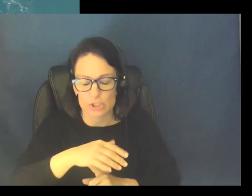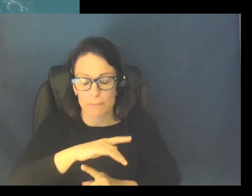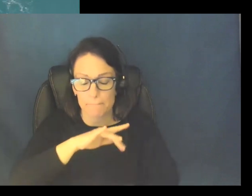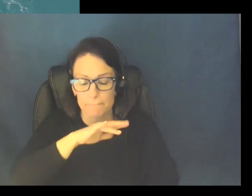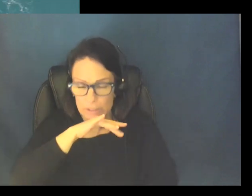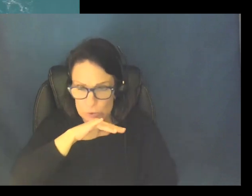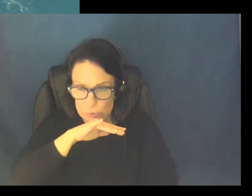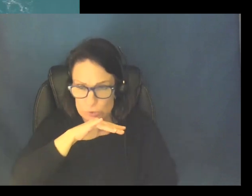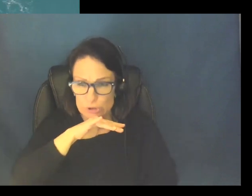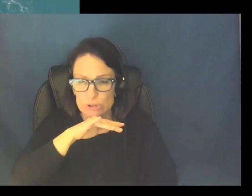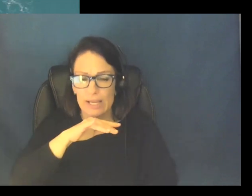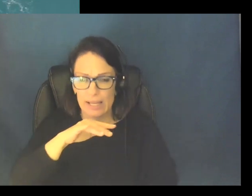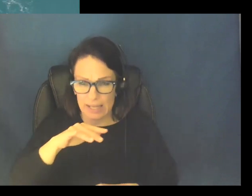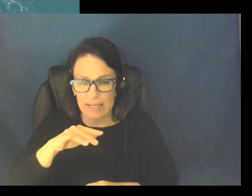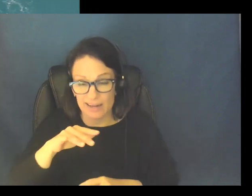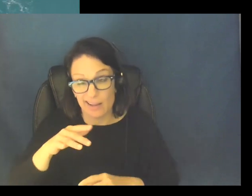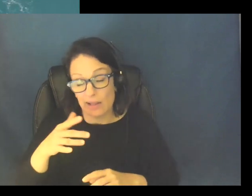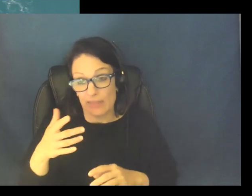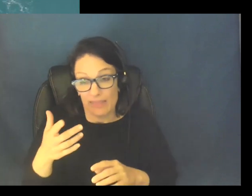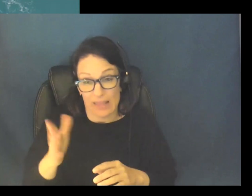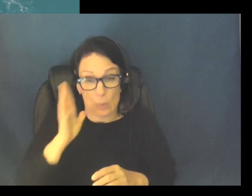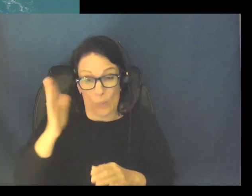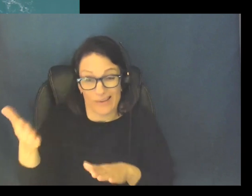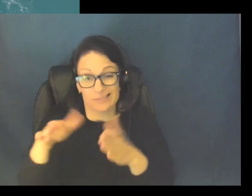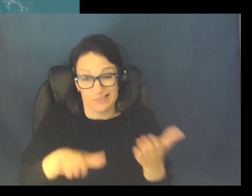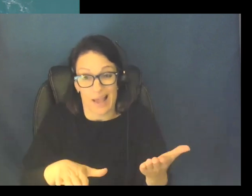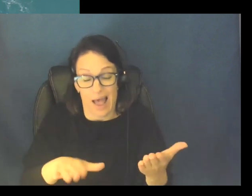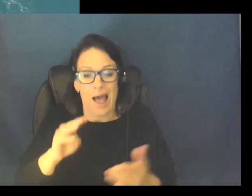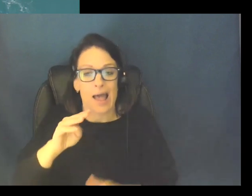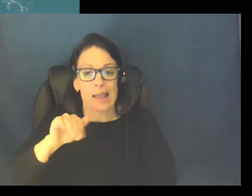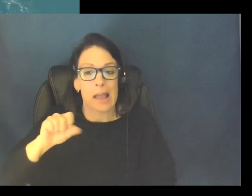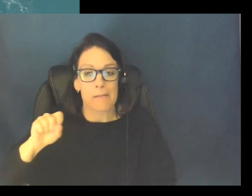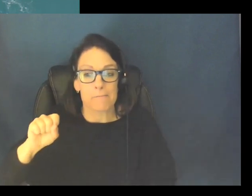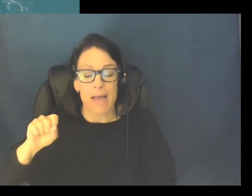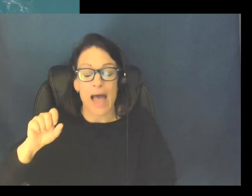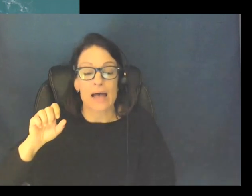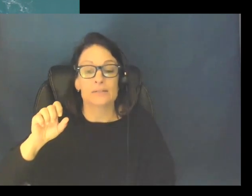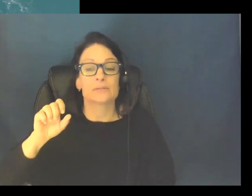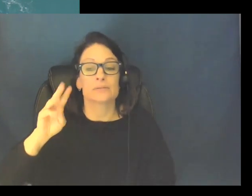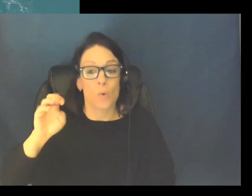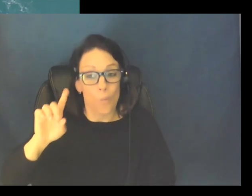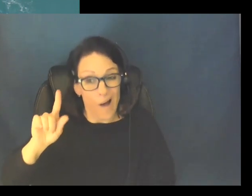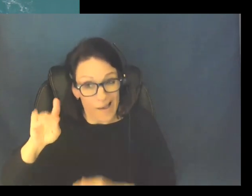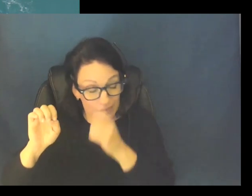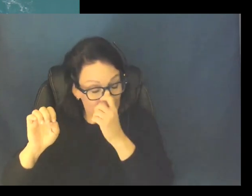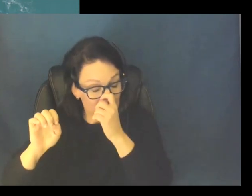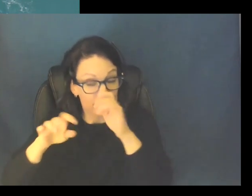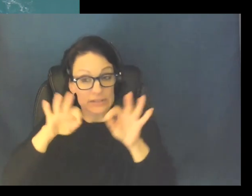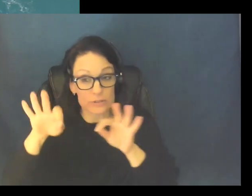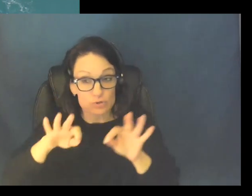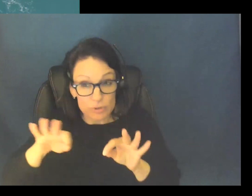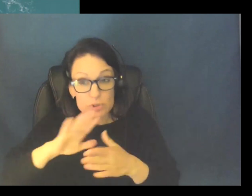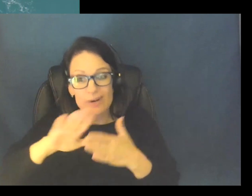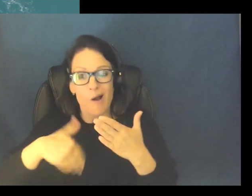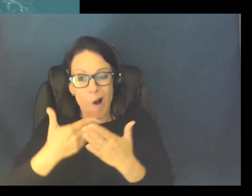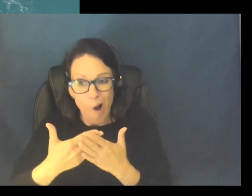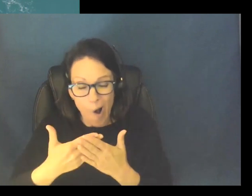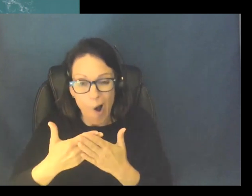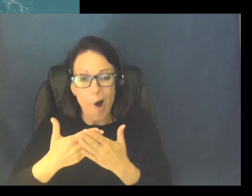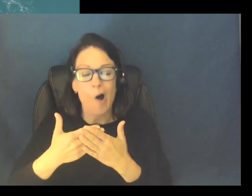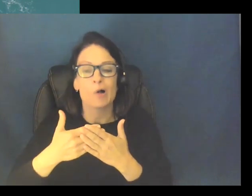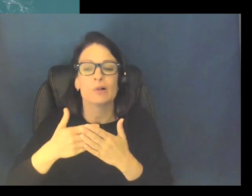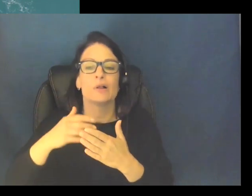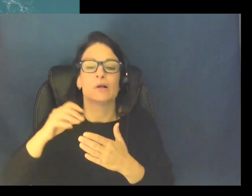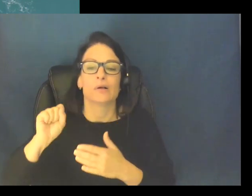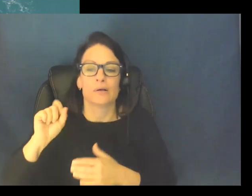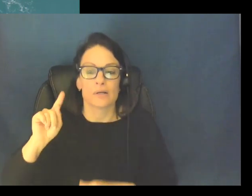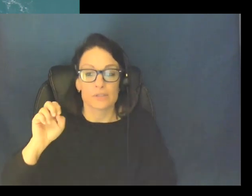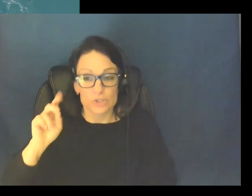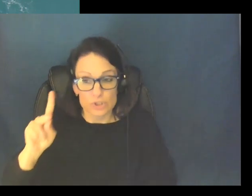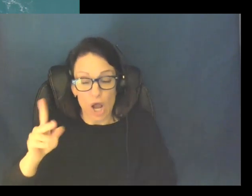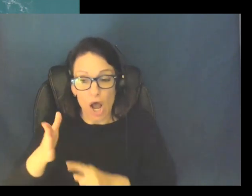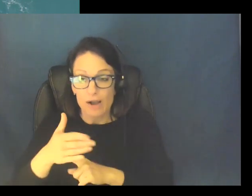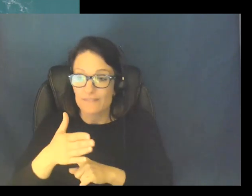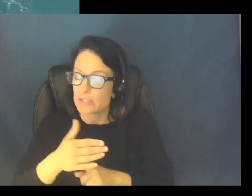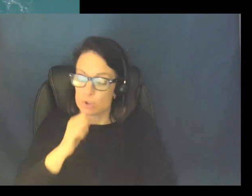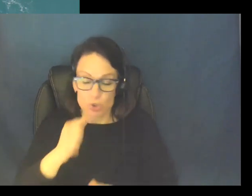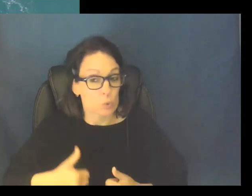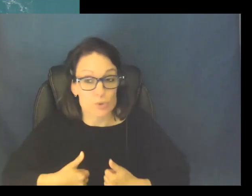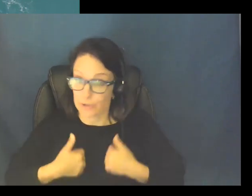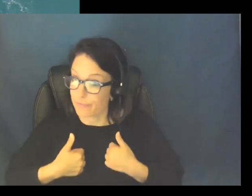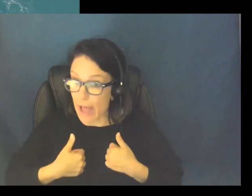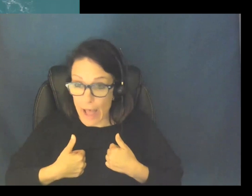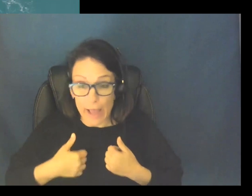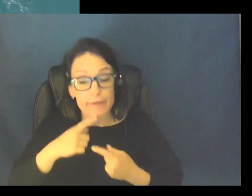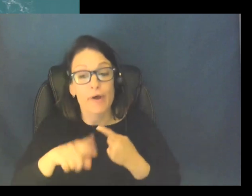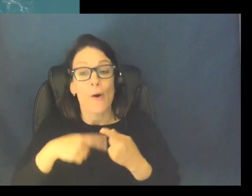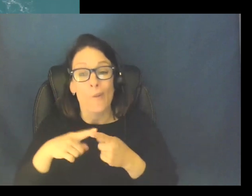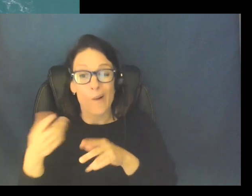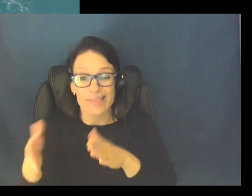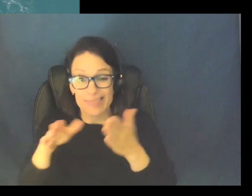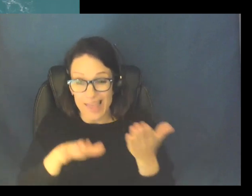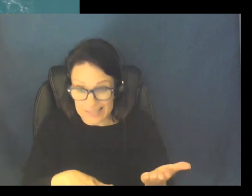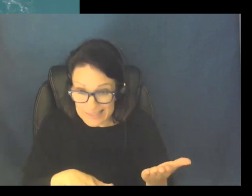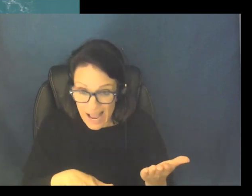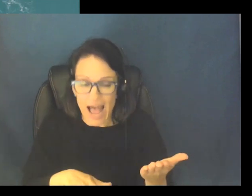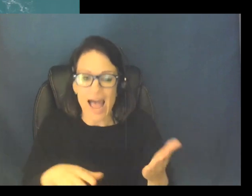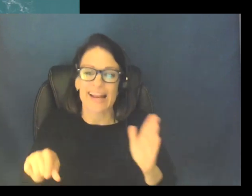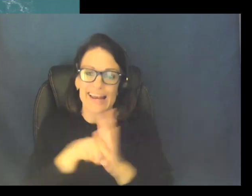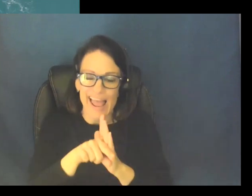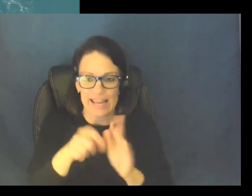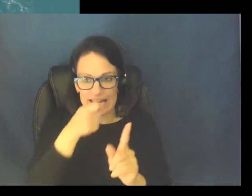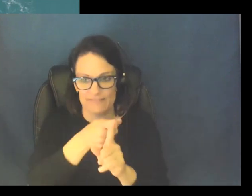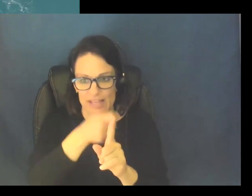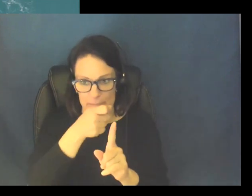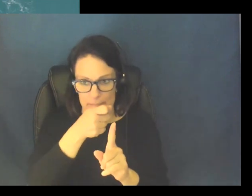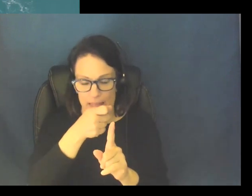door knockers saying we are spraying in the area, do you want to be sprayed, too, oh, horror, horror if there are, you know, with the mosquitoes, and the mosquito borne illnesses. So, I think that, uhm, that people in towns, ah, could, you know, have a way, they need to have a way to challenge are these, uhm, ah, businesses doing it, uhm, legally, have they been licensed.